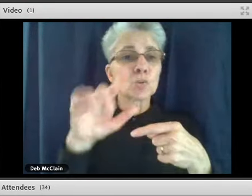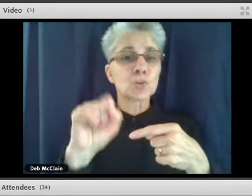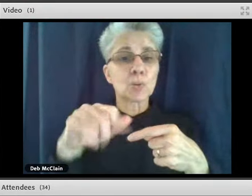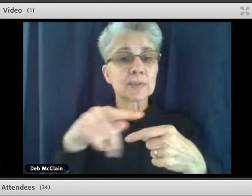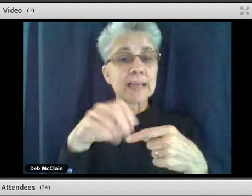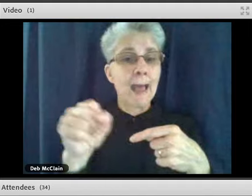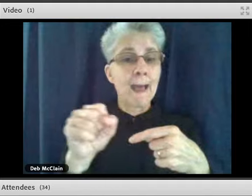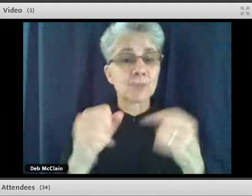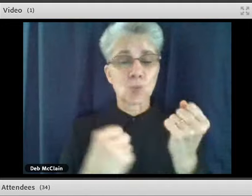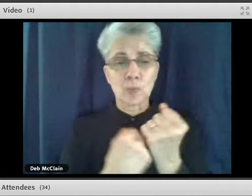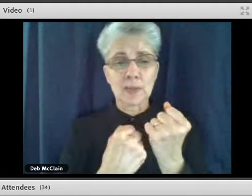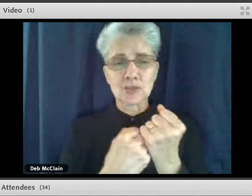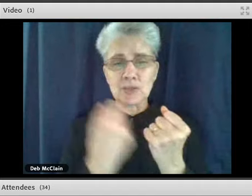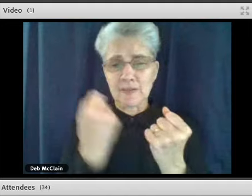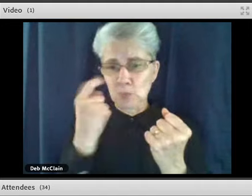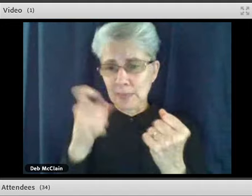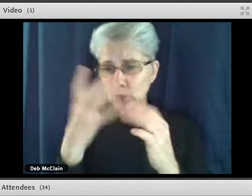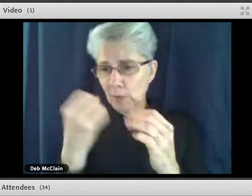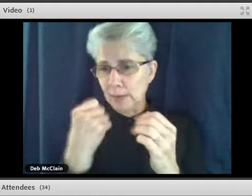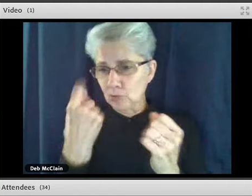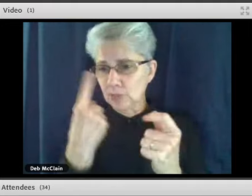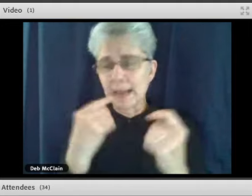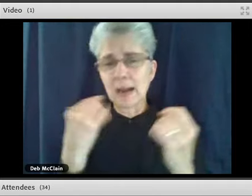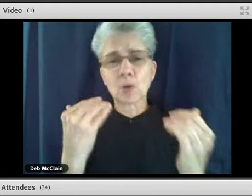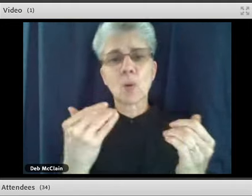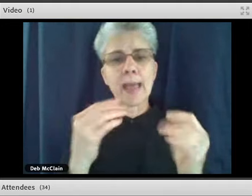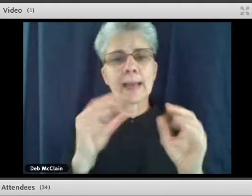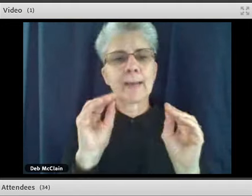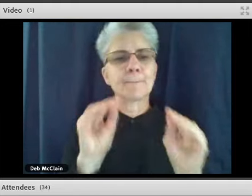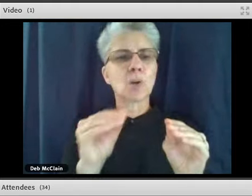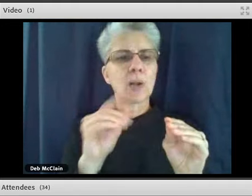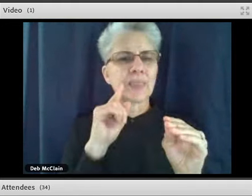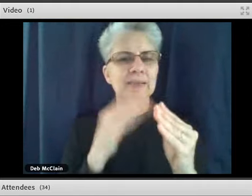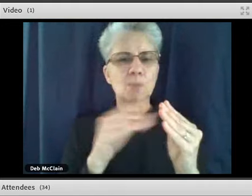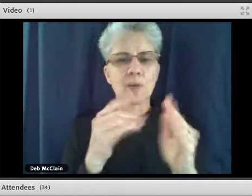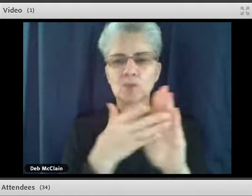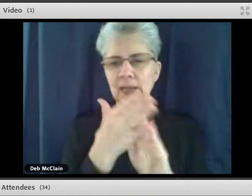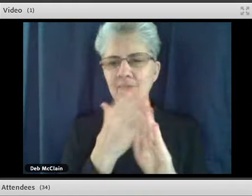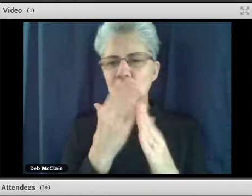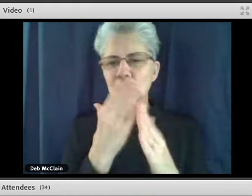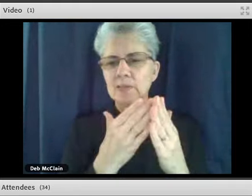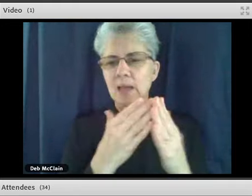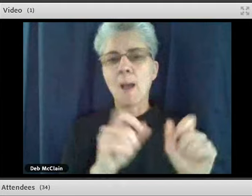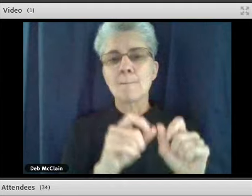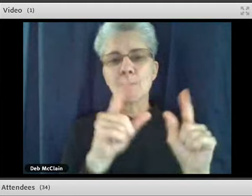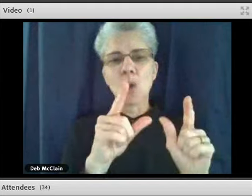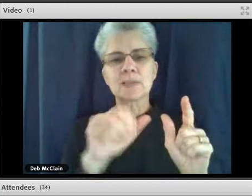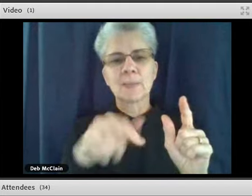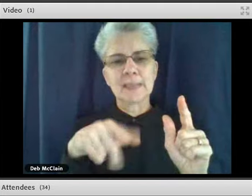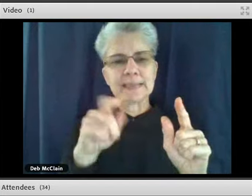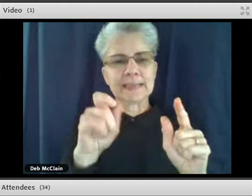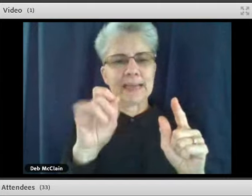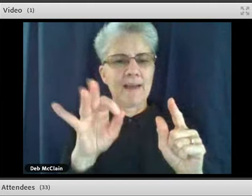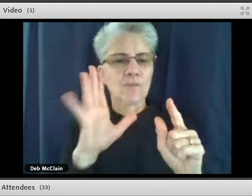So, some tools, apps, and resources. And if you need to go, I understand. And again, let me go ahead and post -- I think some of you have to leave.